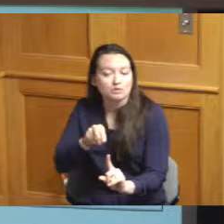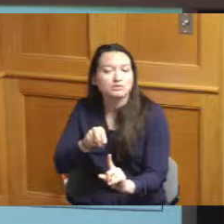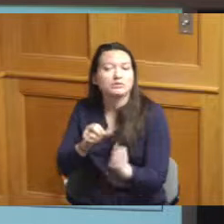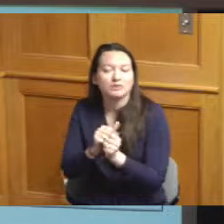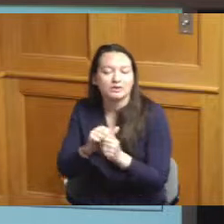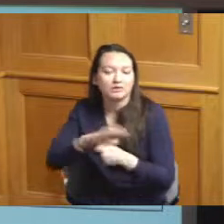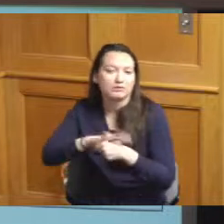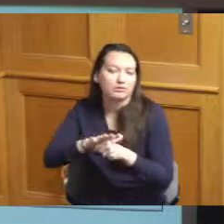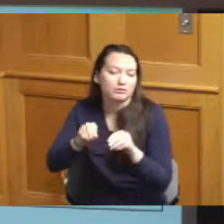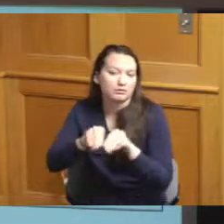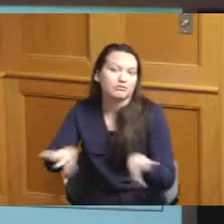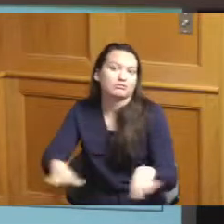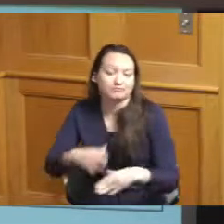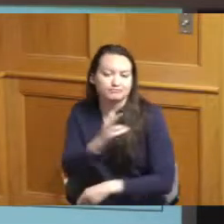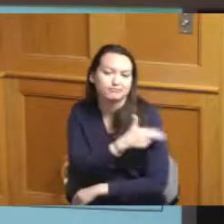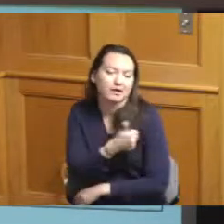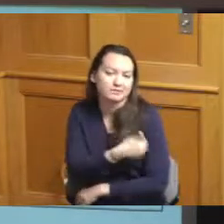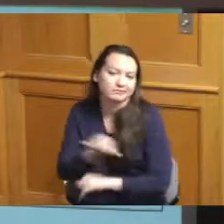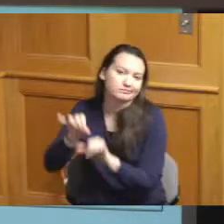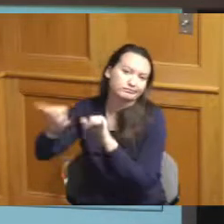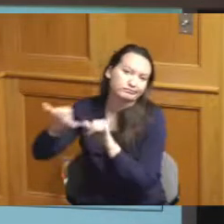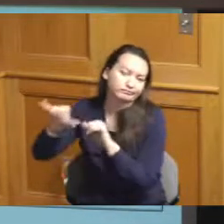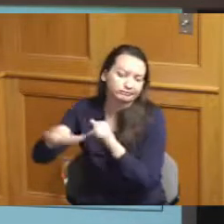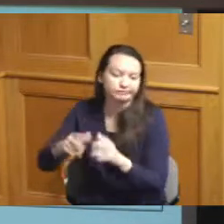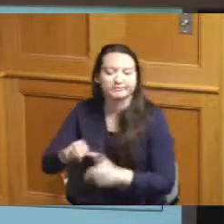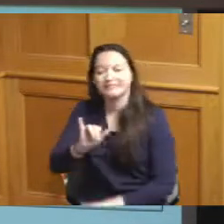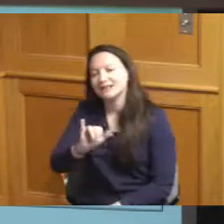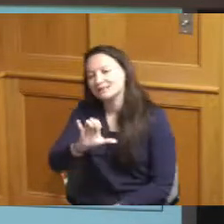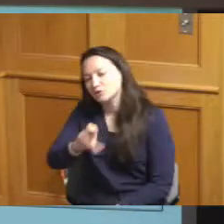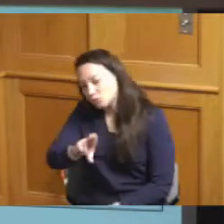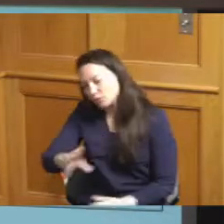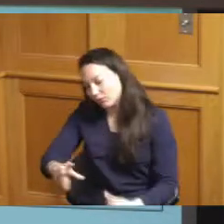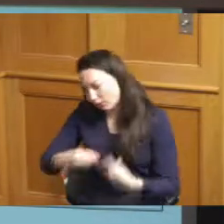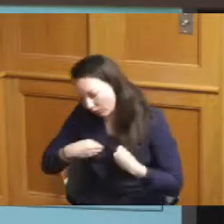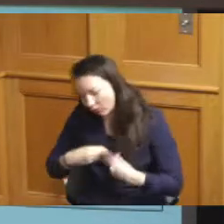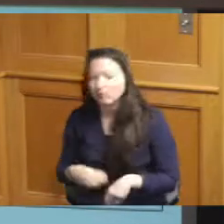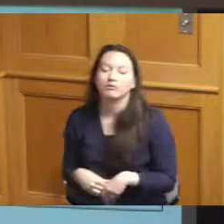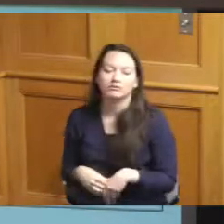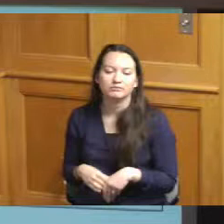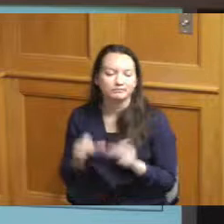pandemic has certainly been hospitalizations and Intensive Care Unit admissions those continue to